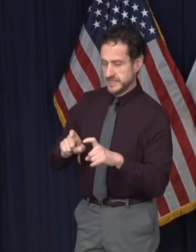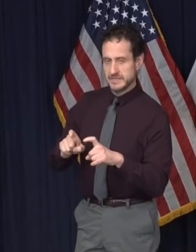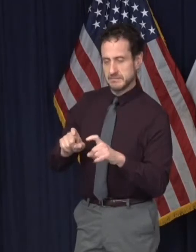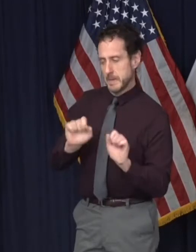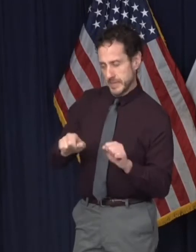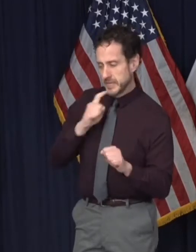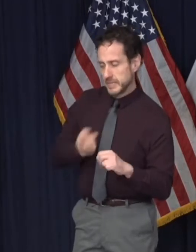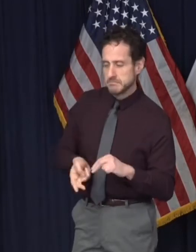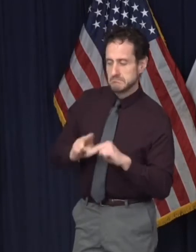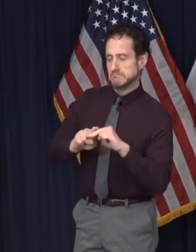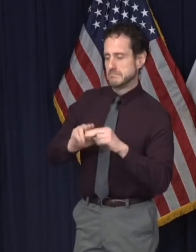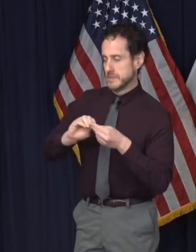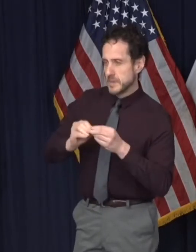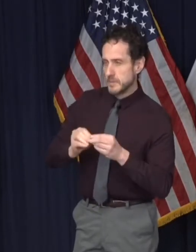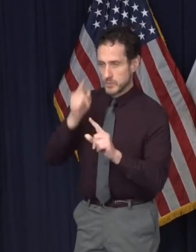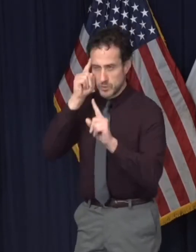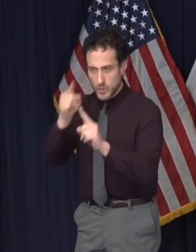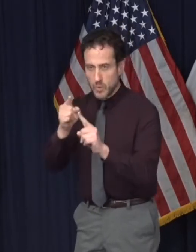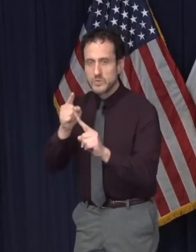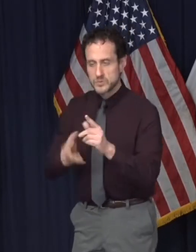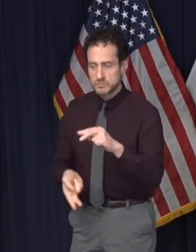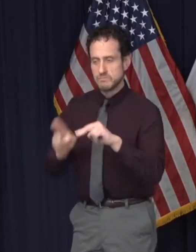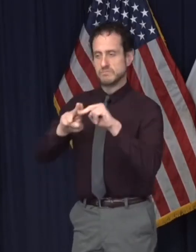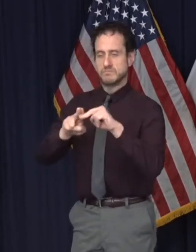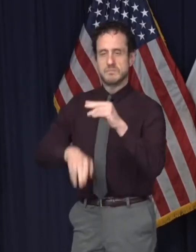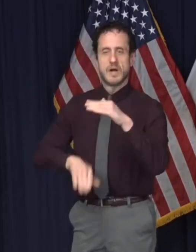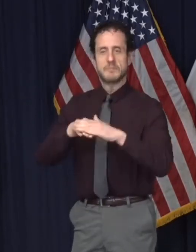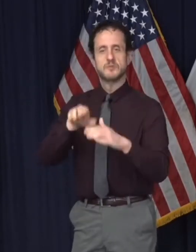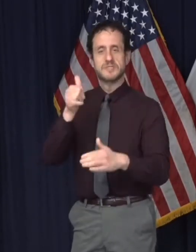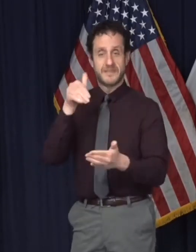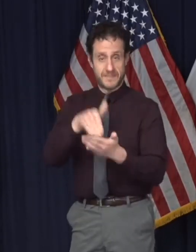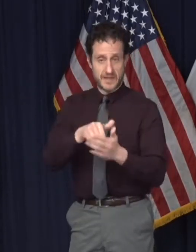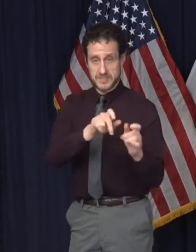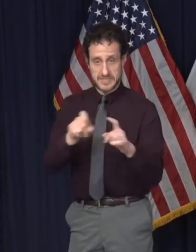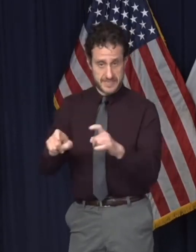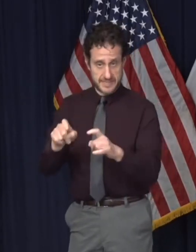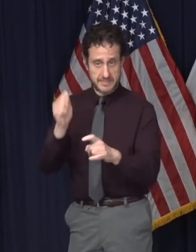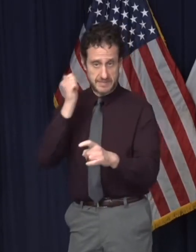CURRENT CAPACITY AND LAID OUT OUR PLAN TO REACH 10,000 TESTS PER DAY.